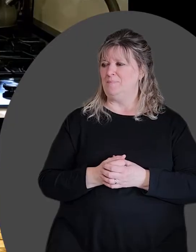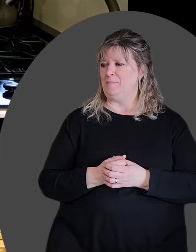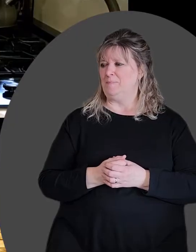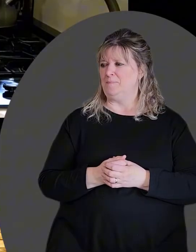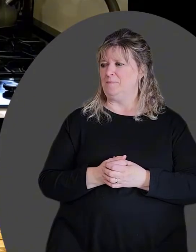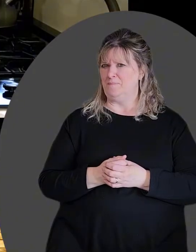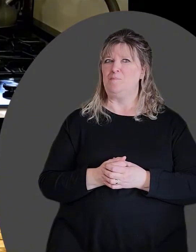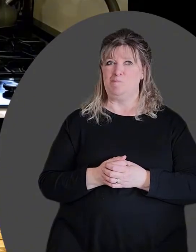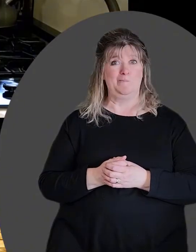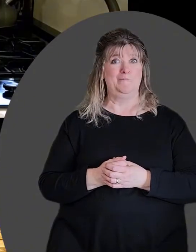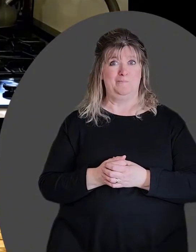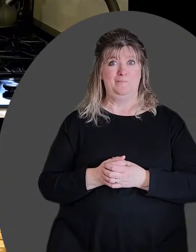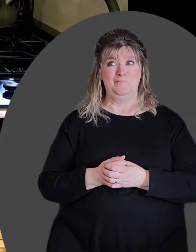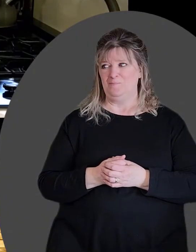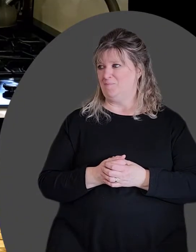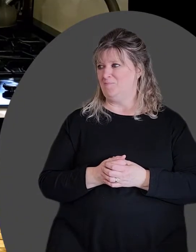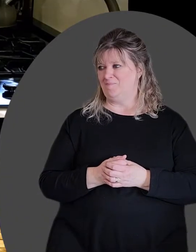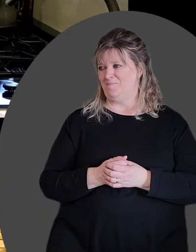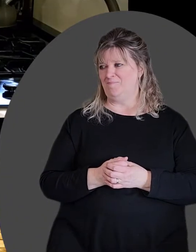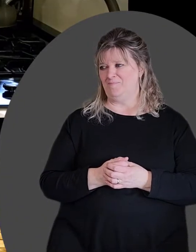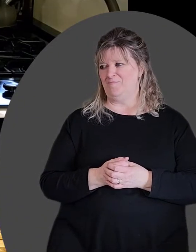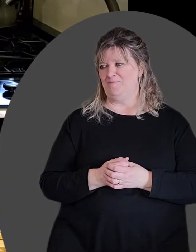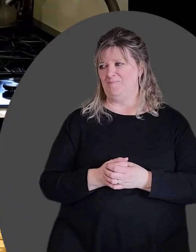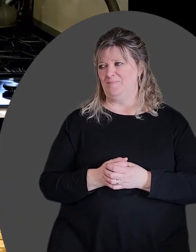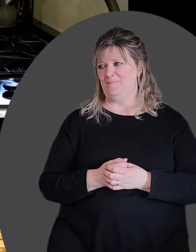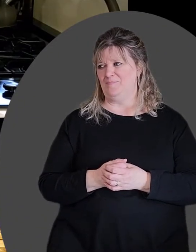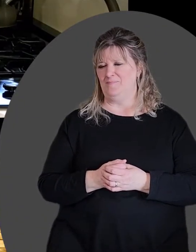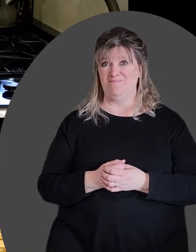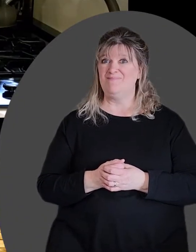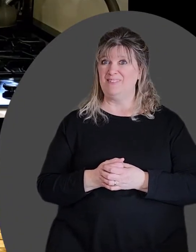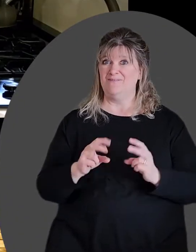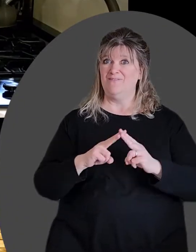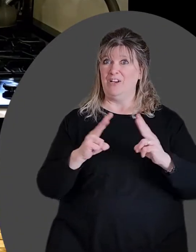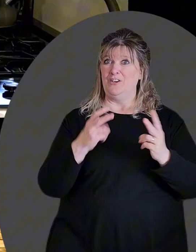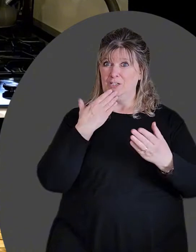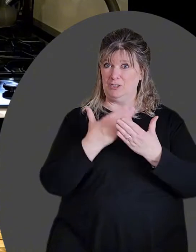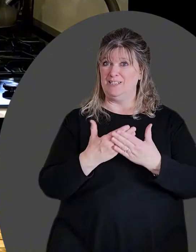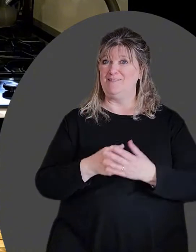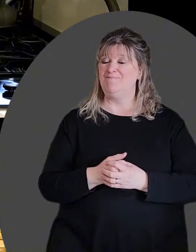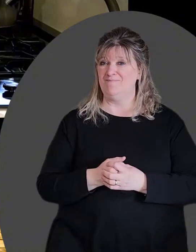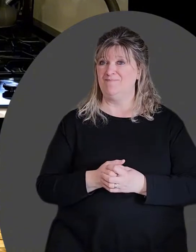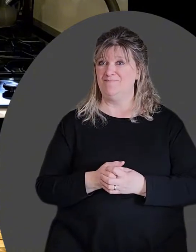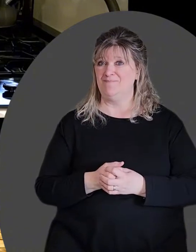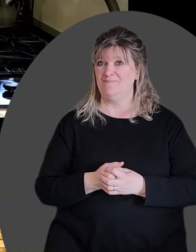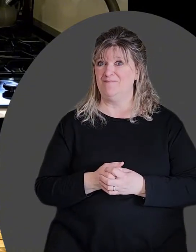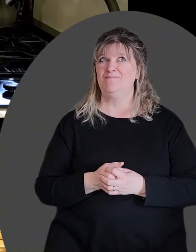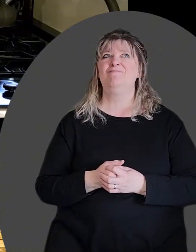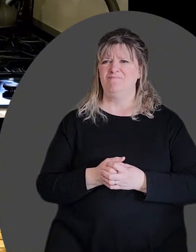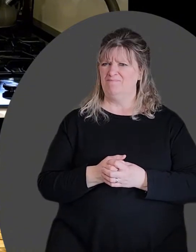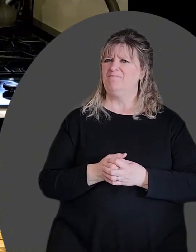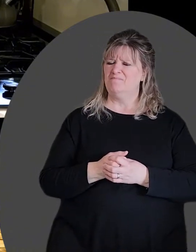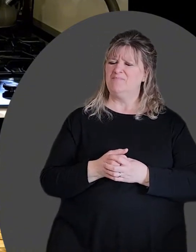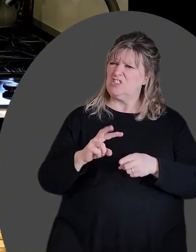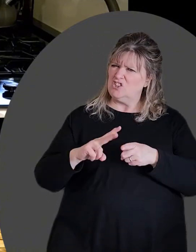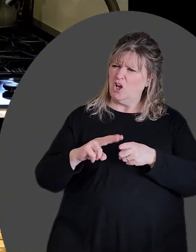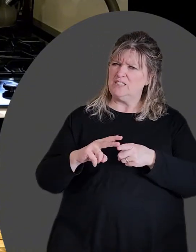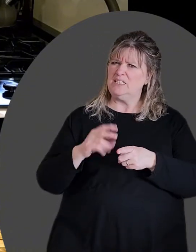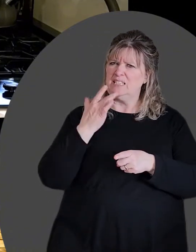uh huh uh huh it's very good it is salty it is salty